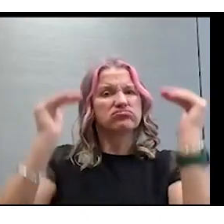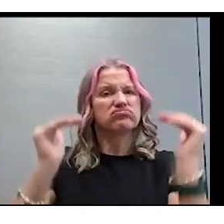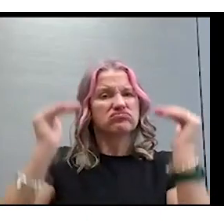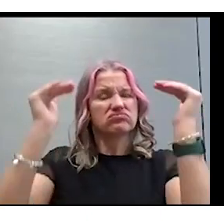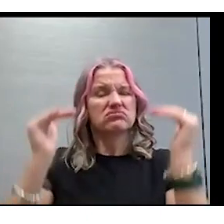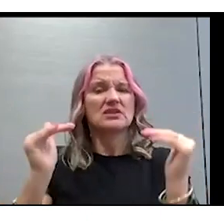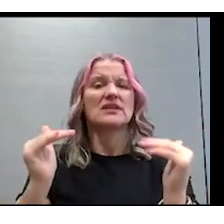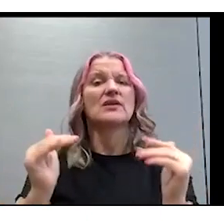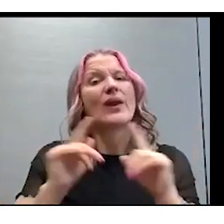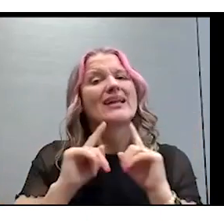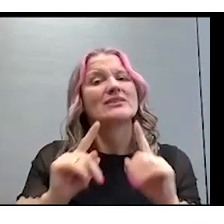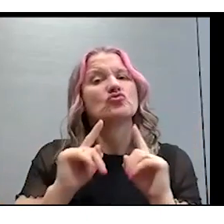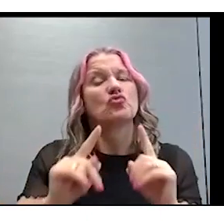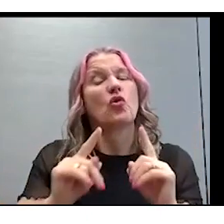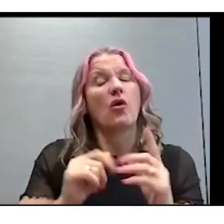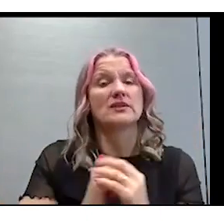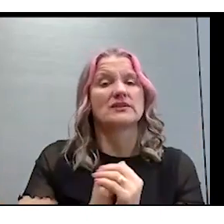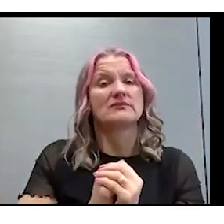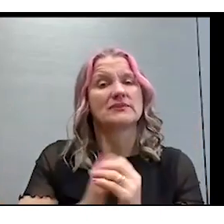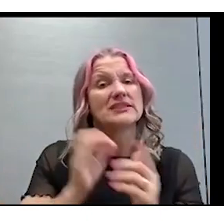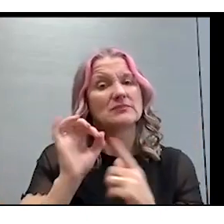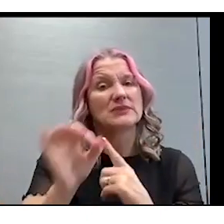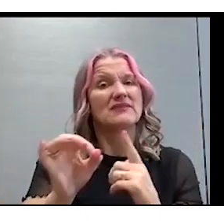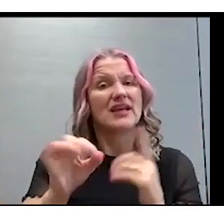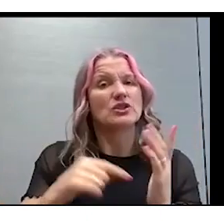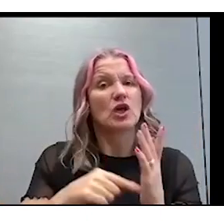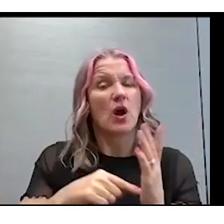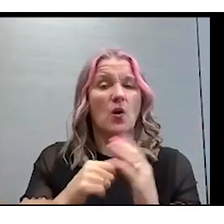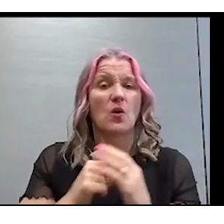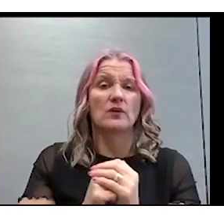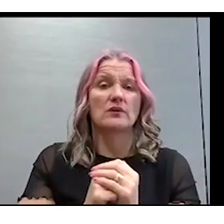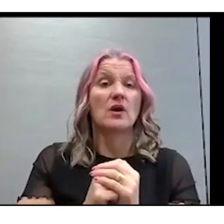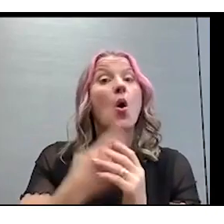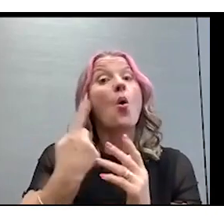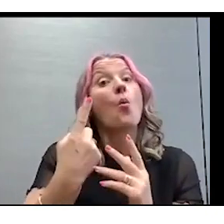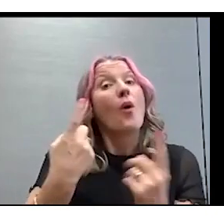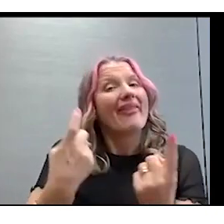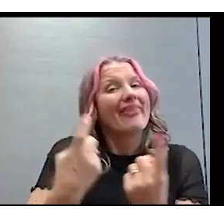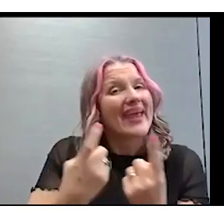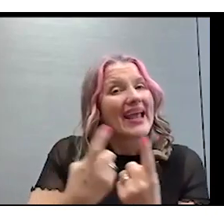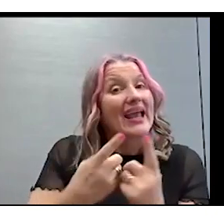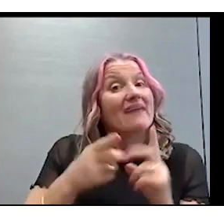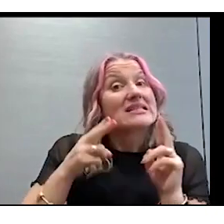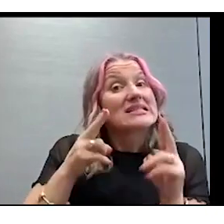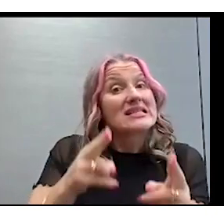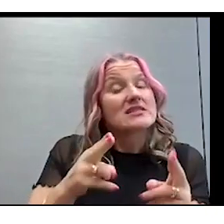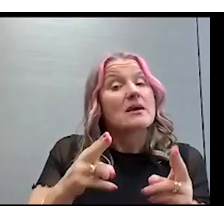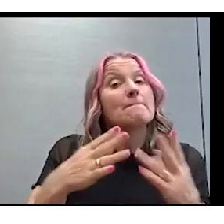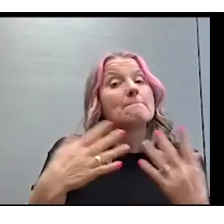in order for that system to have a specific tone. One caveat is if the system has been instructed to